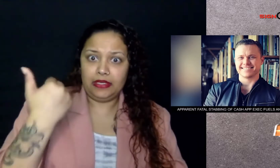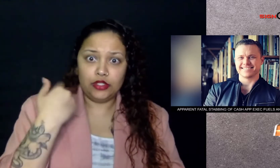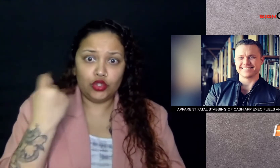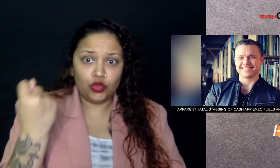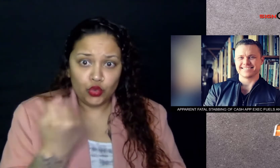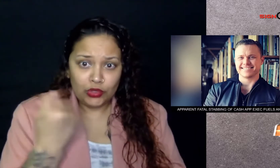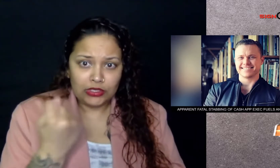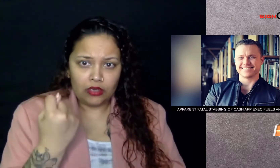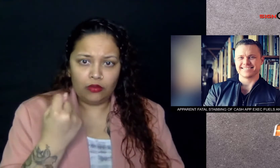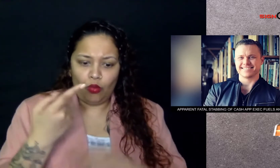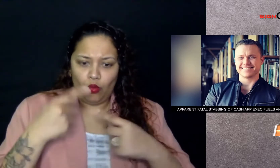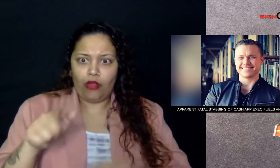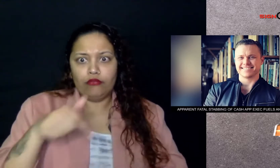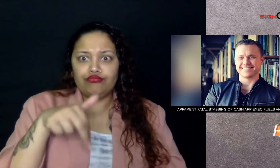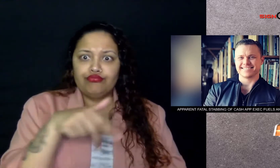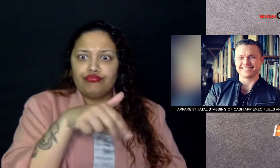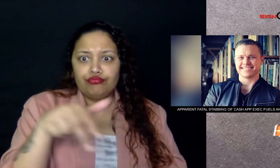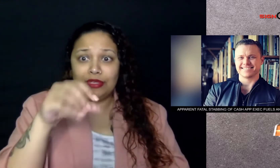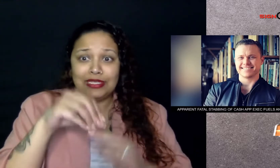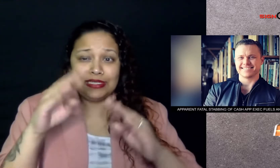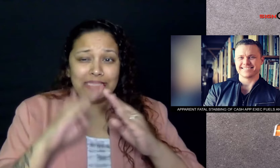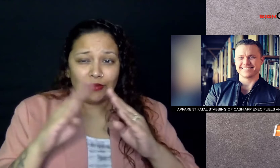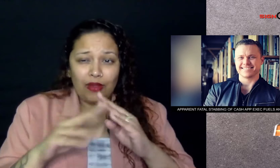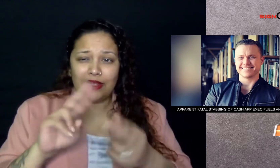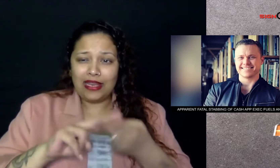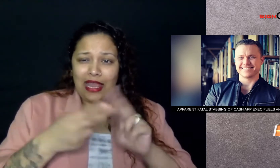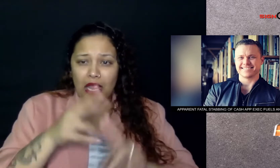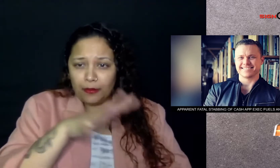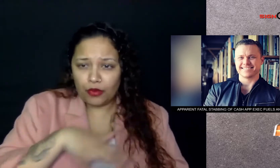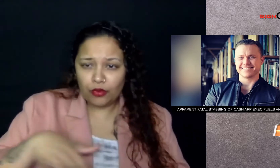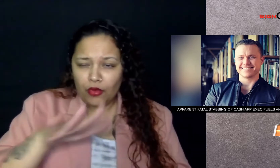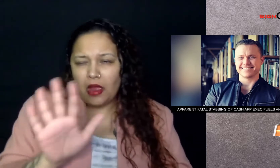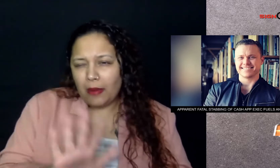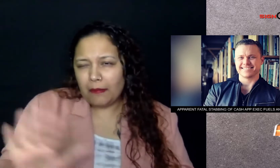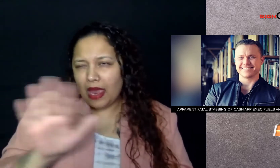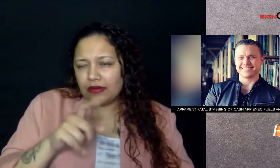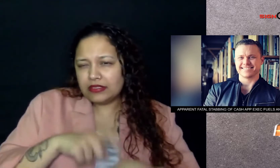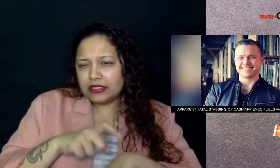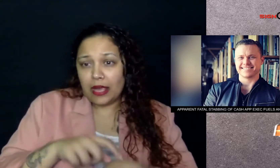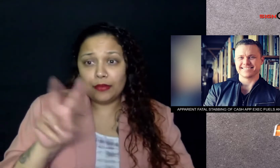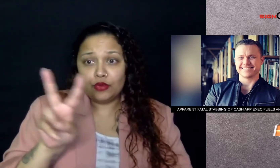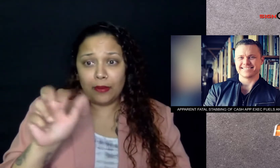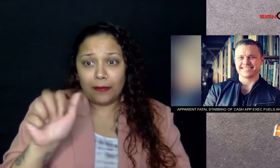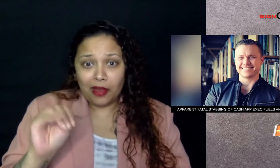Police say Lee was stabbed Tuesday while walking in a downtown neighborhood around 2 am.